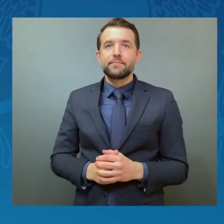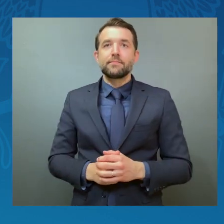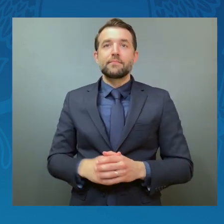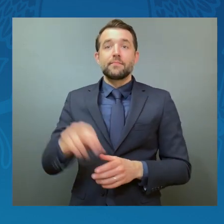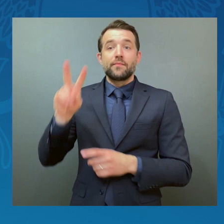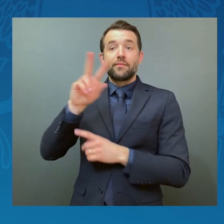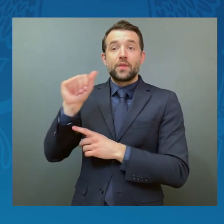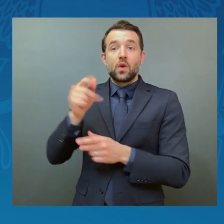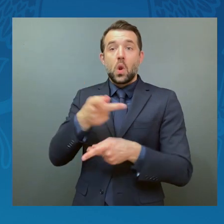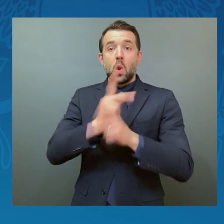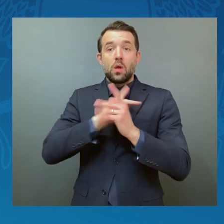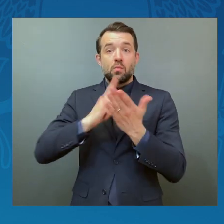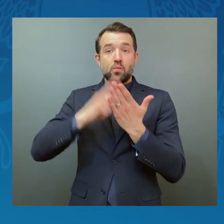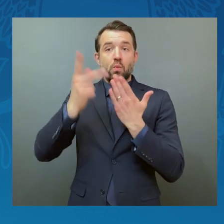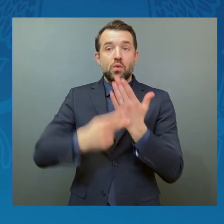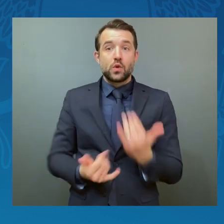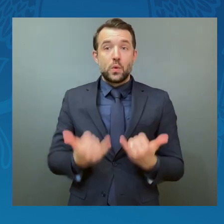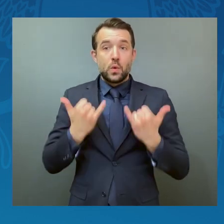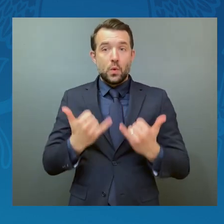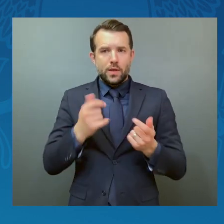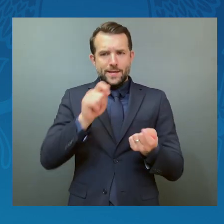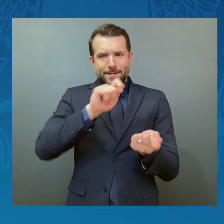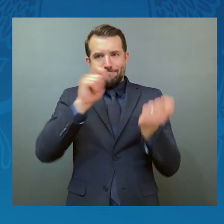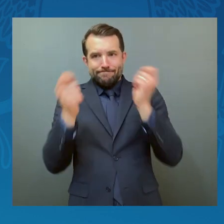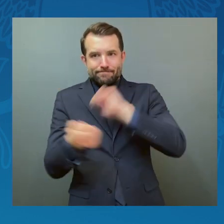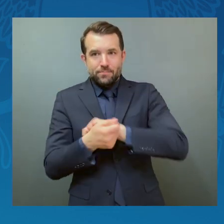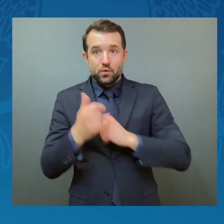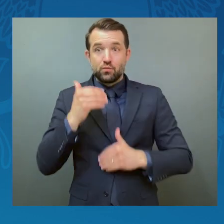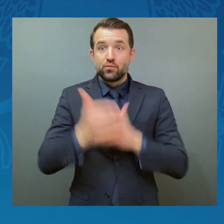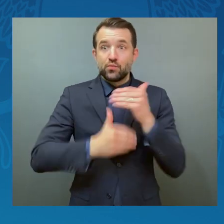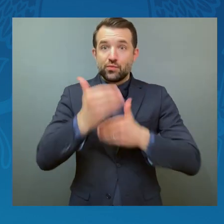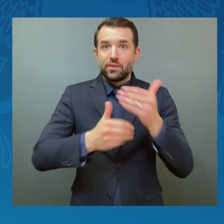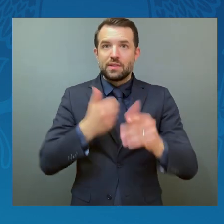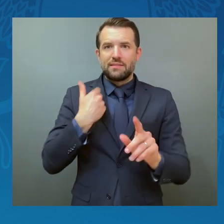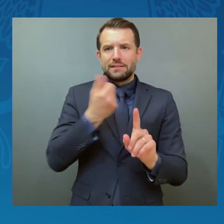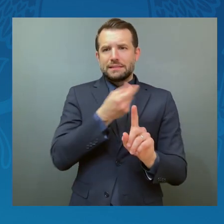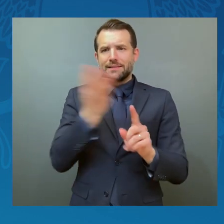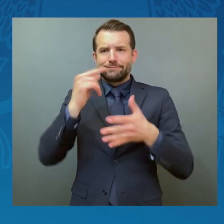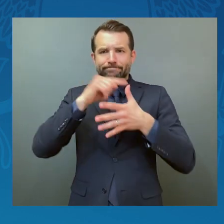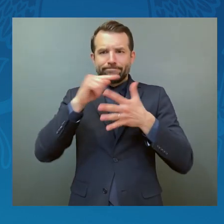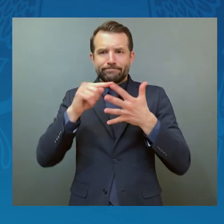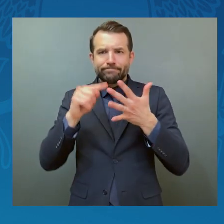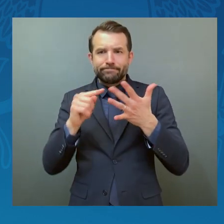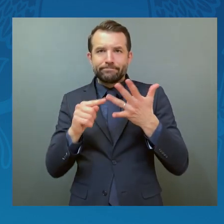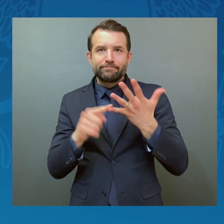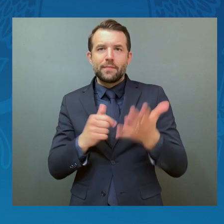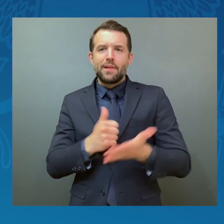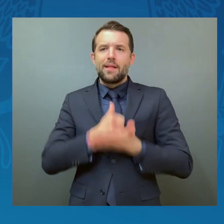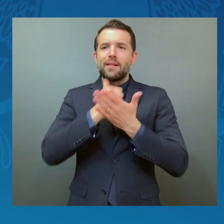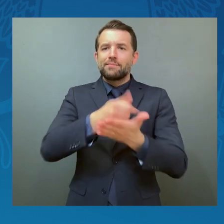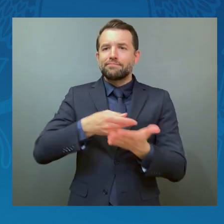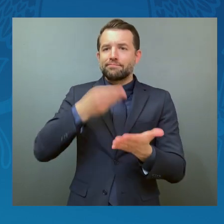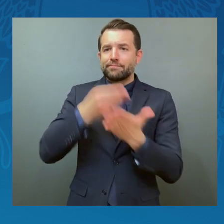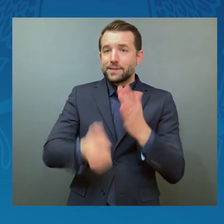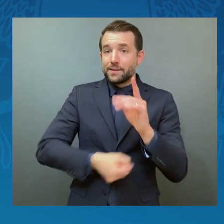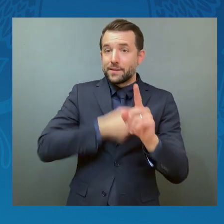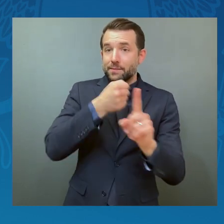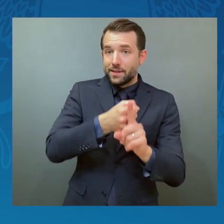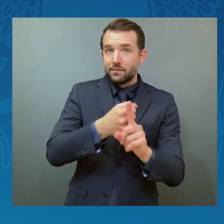And look, those are just a few of the things that we've sought to ease the financial burden on vets during the pandemic.